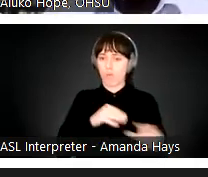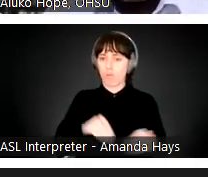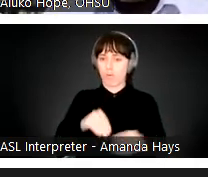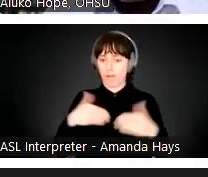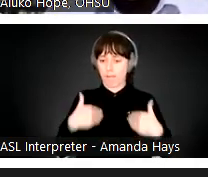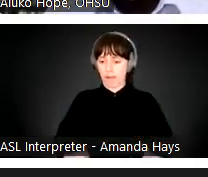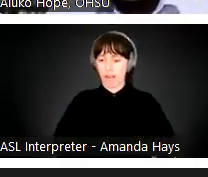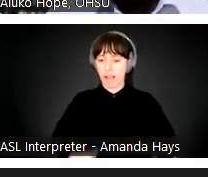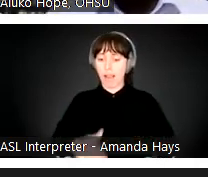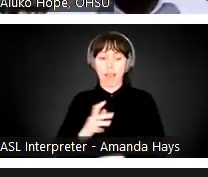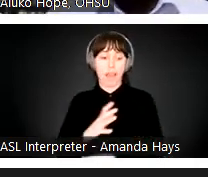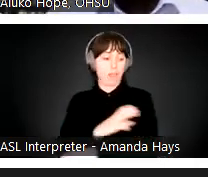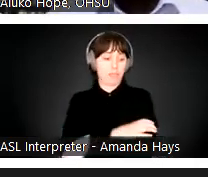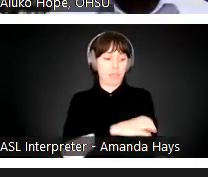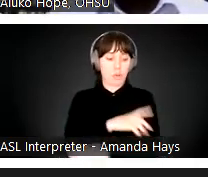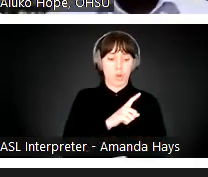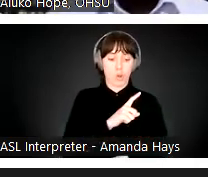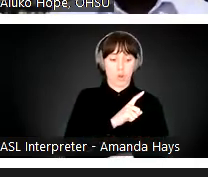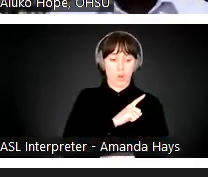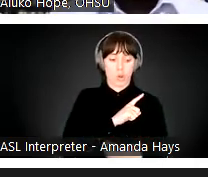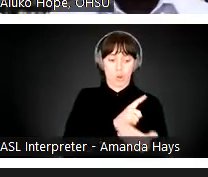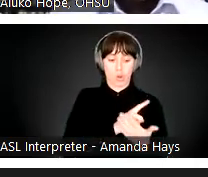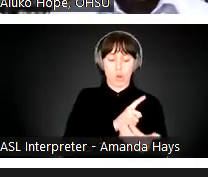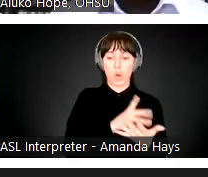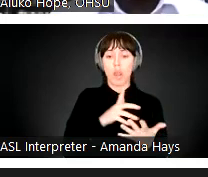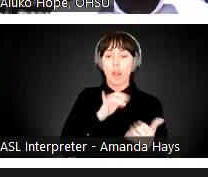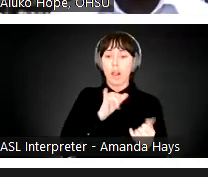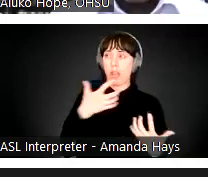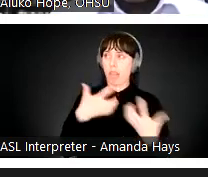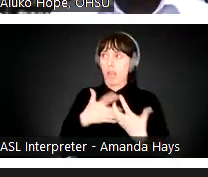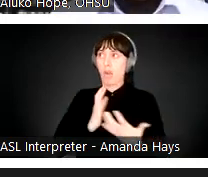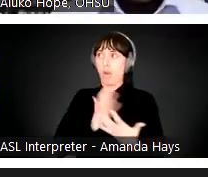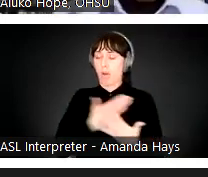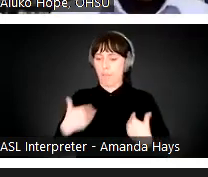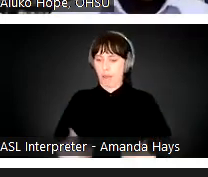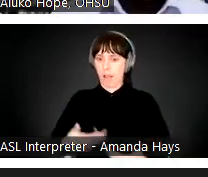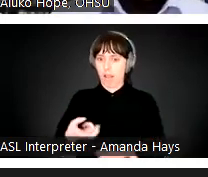body position, how we digest our food. These are all things that are managed